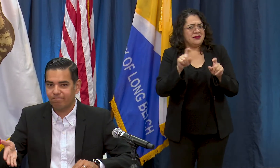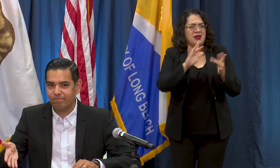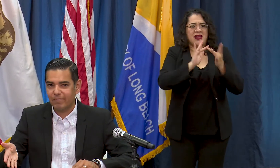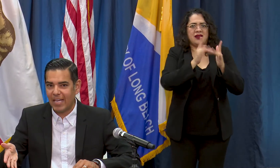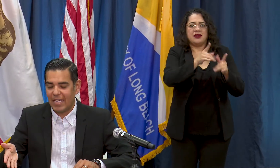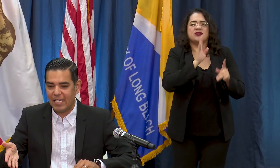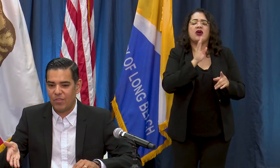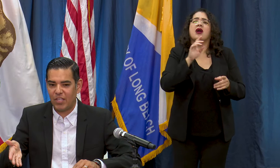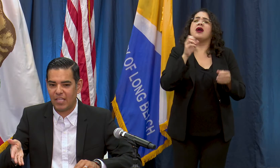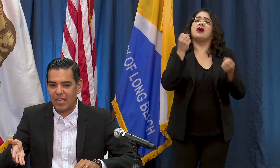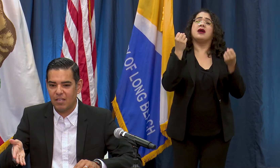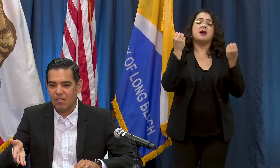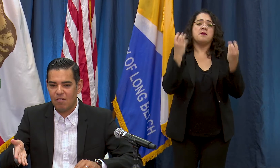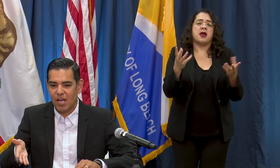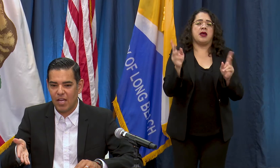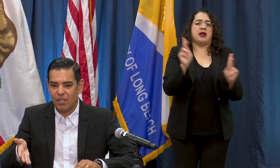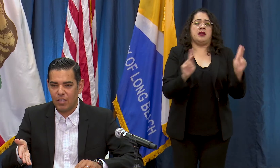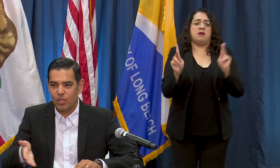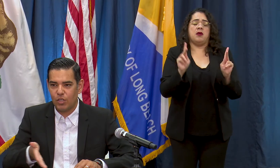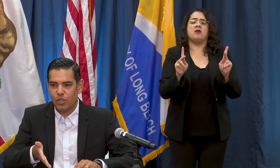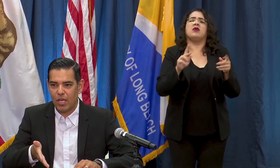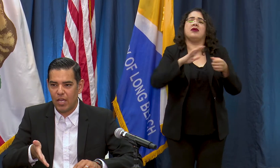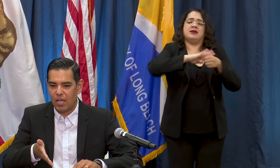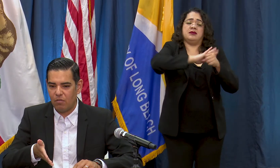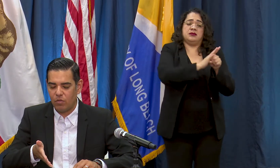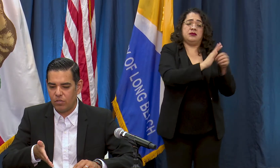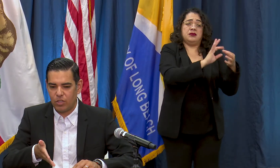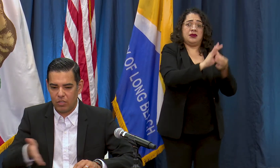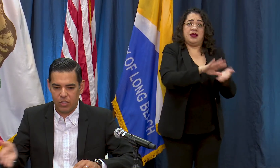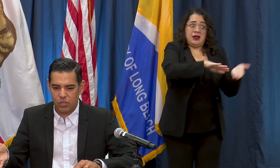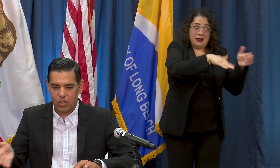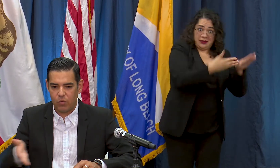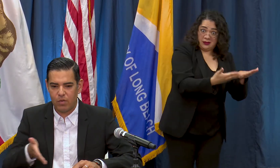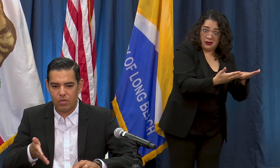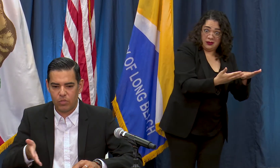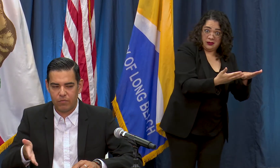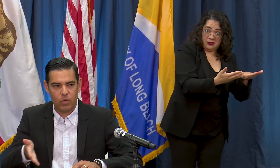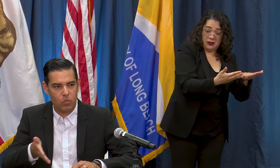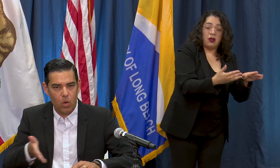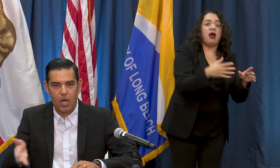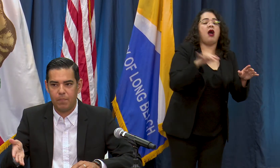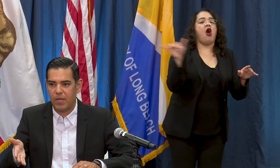I think that you can you can read it whichever way you want but at